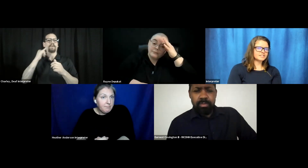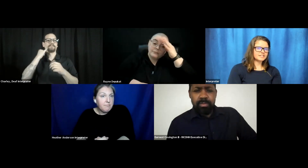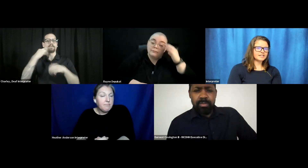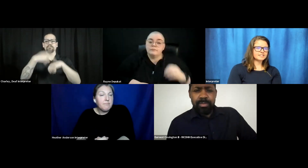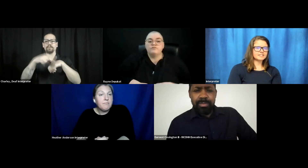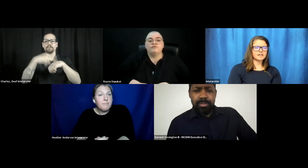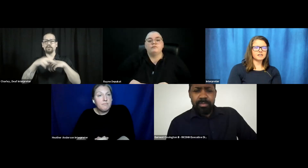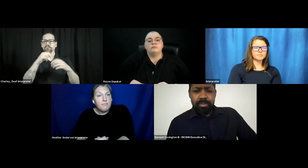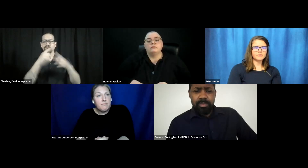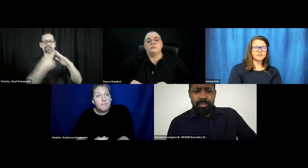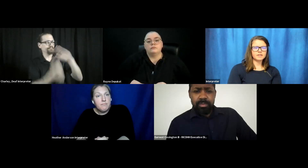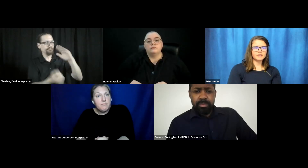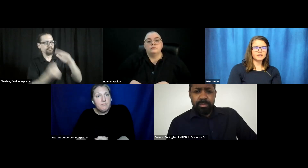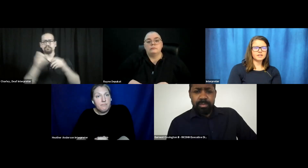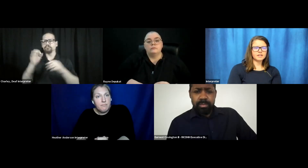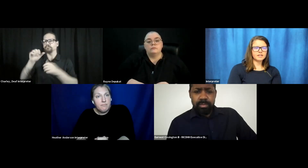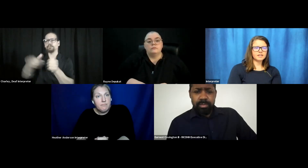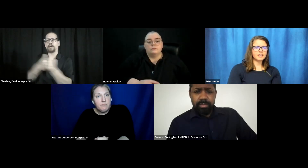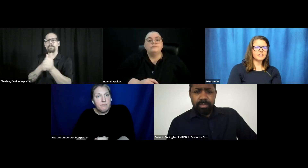or two says, yes.